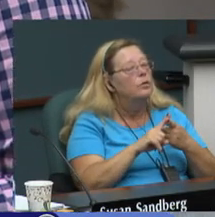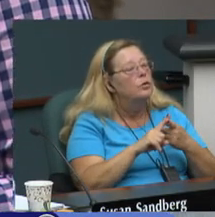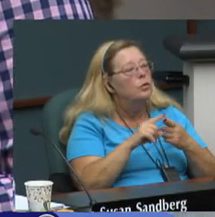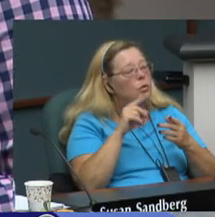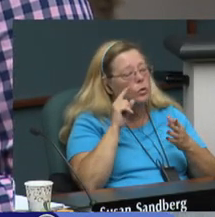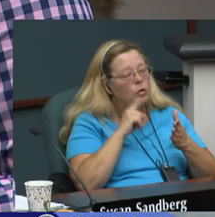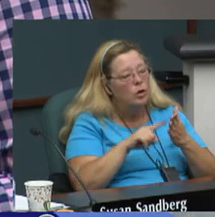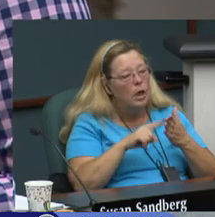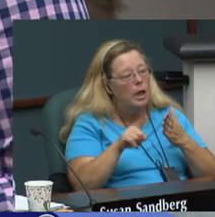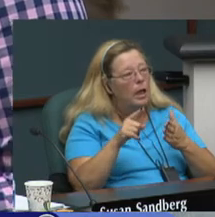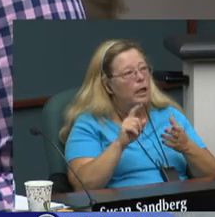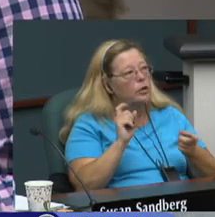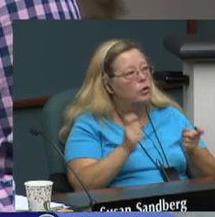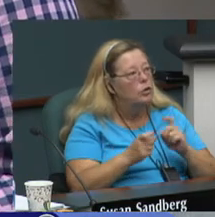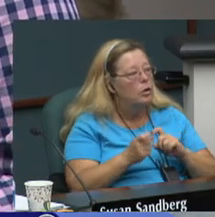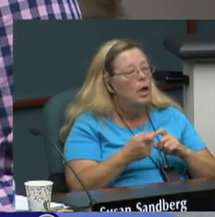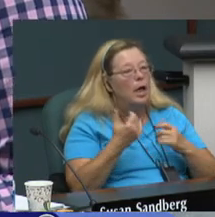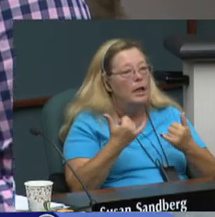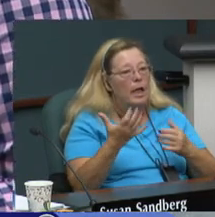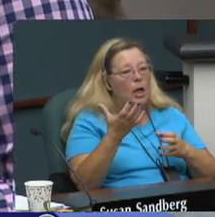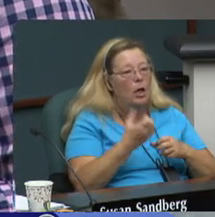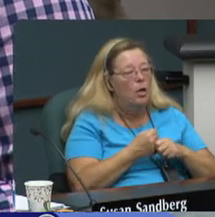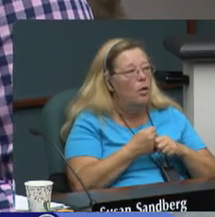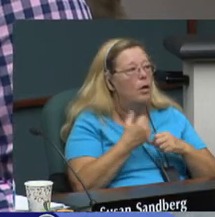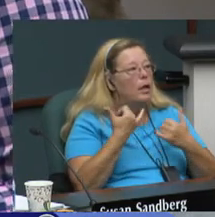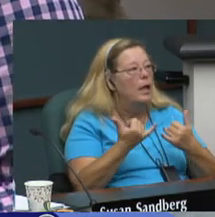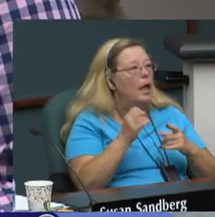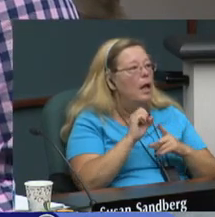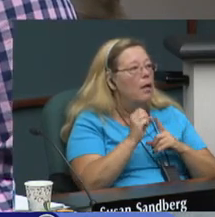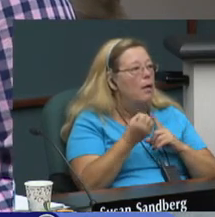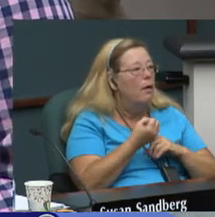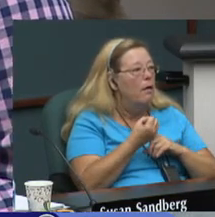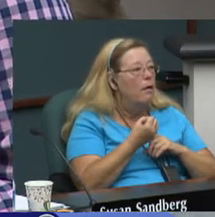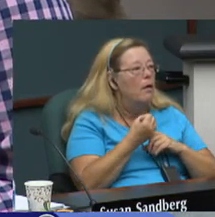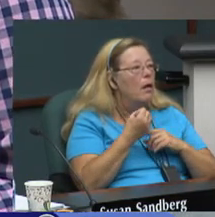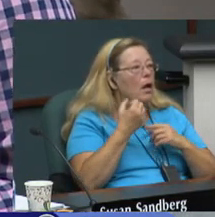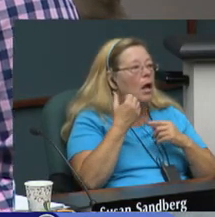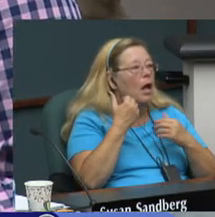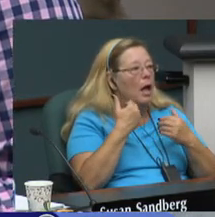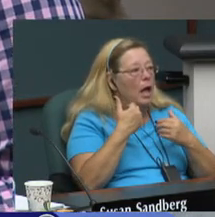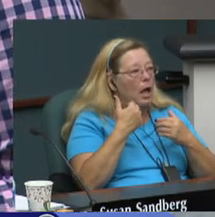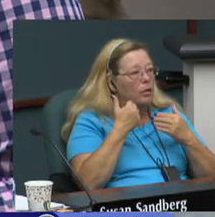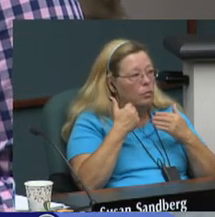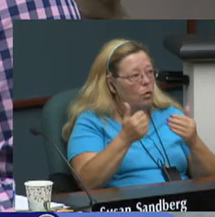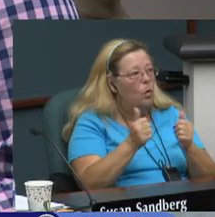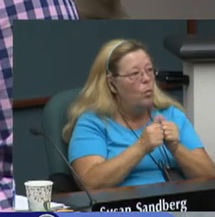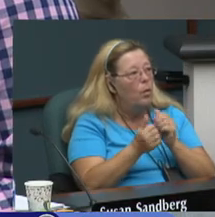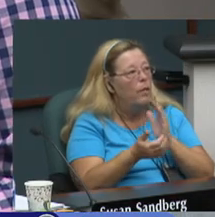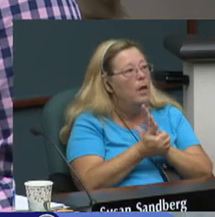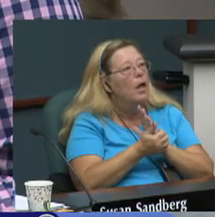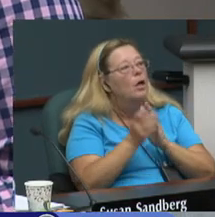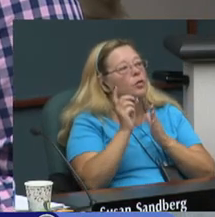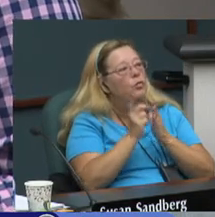received the drafts back in the environmental Commission decide not to move forward those amendments that were drafted by staff will be drafting our